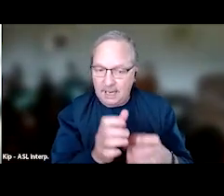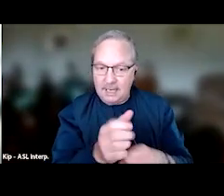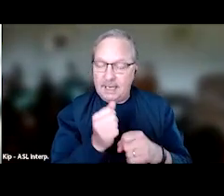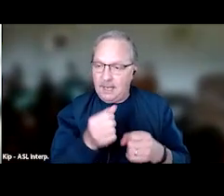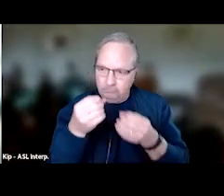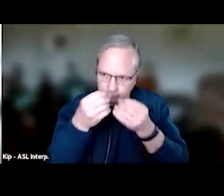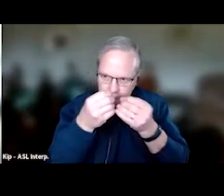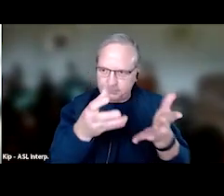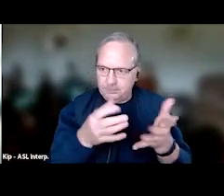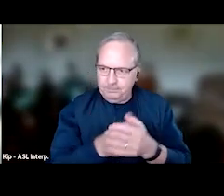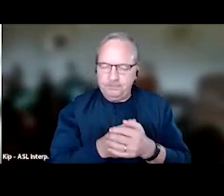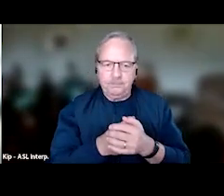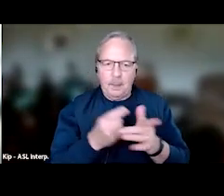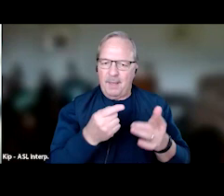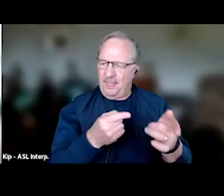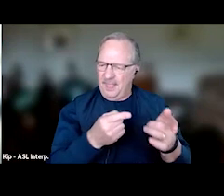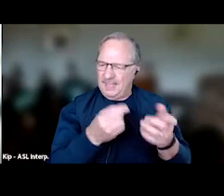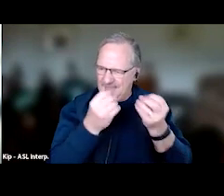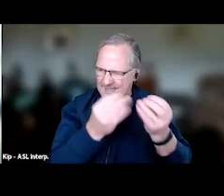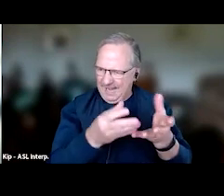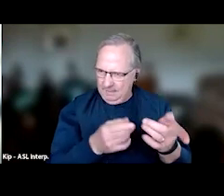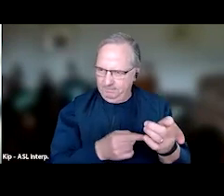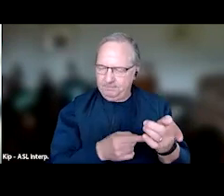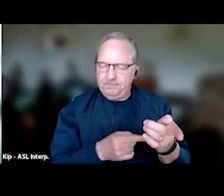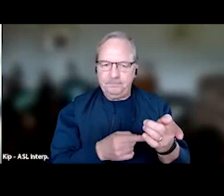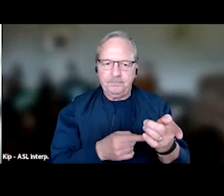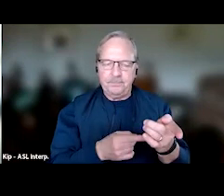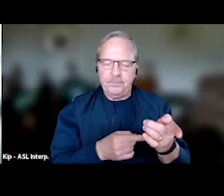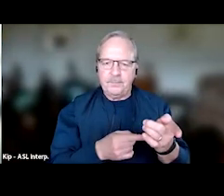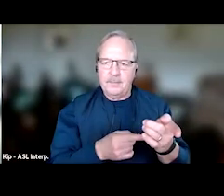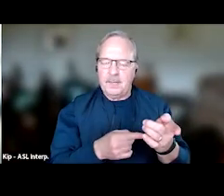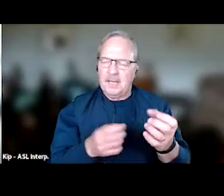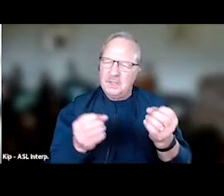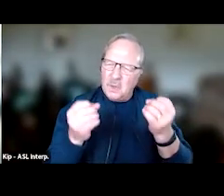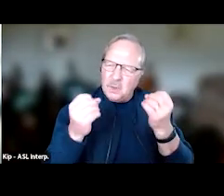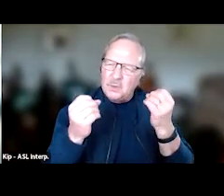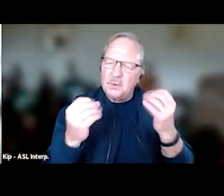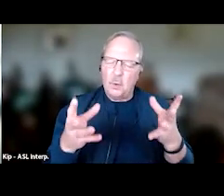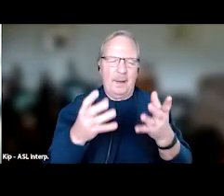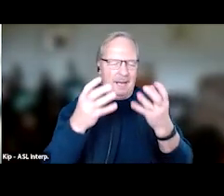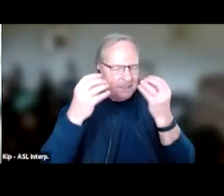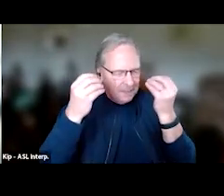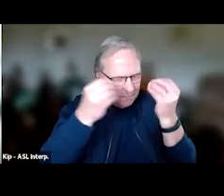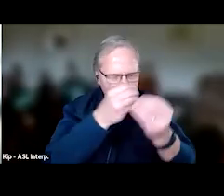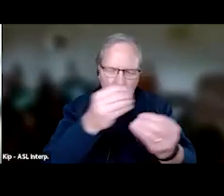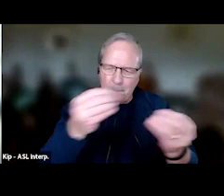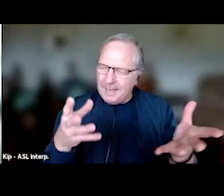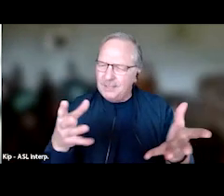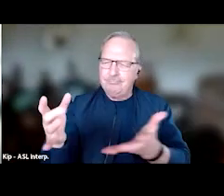But this source of data, it has so much rich information about the gender,